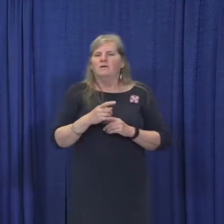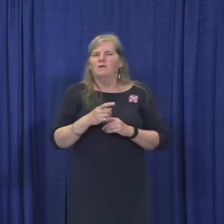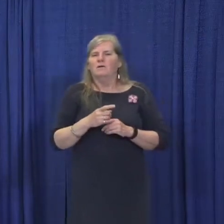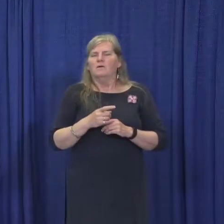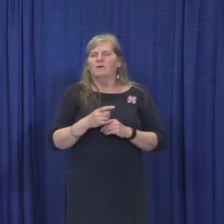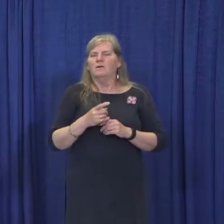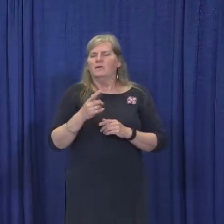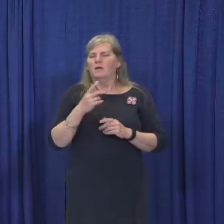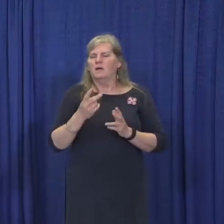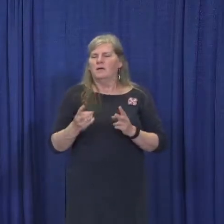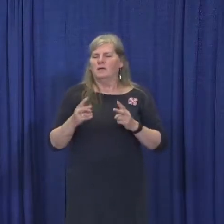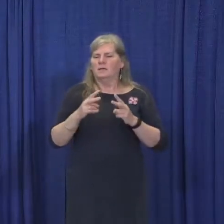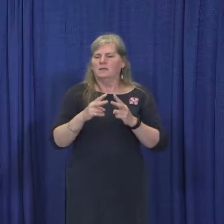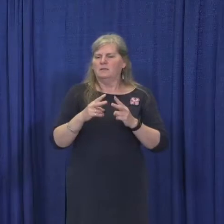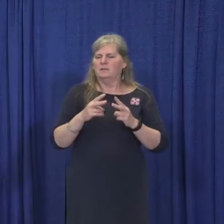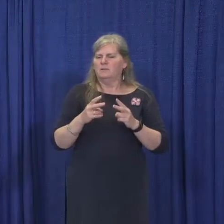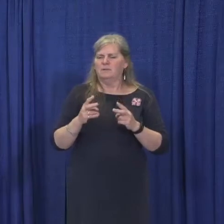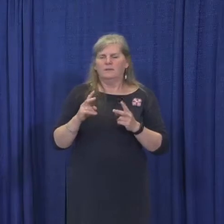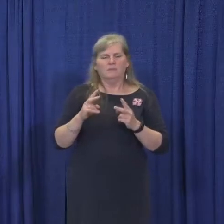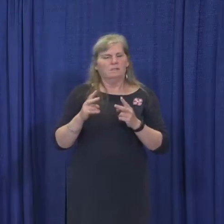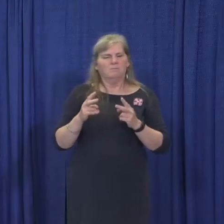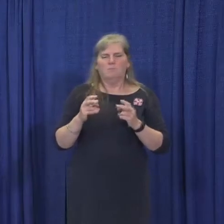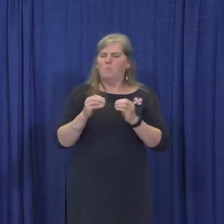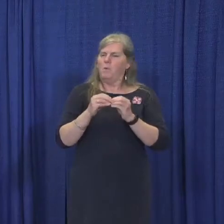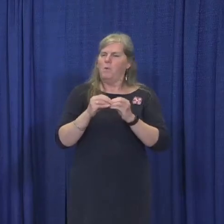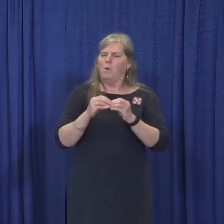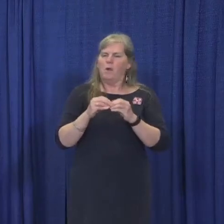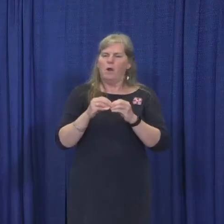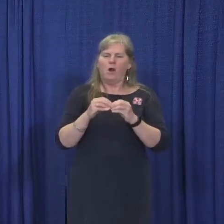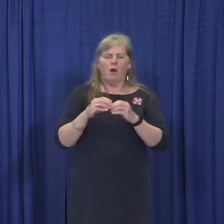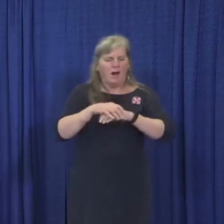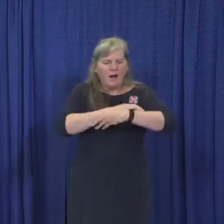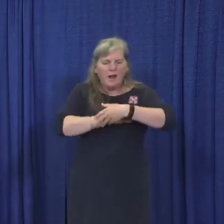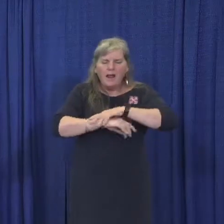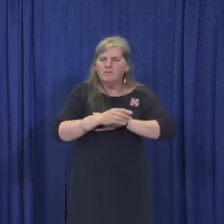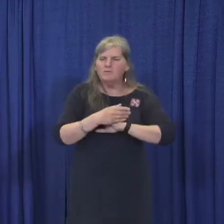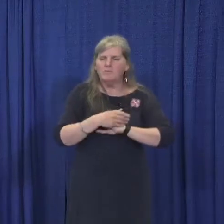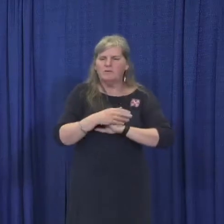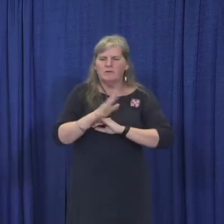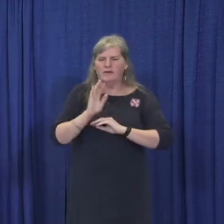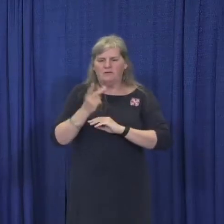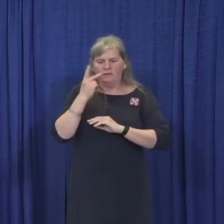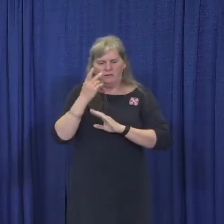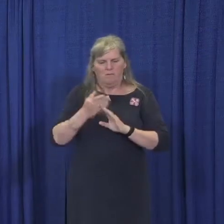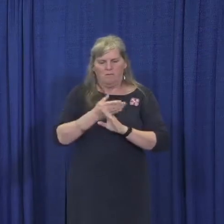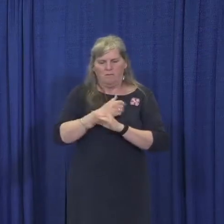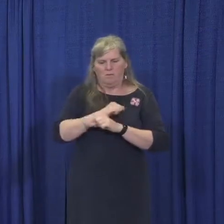was mentioned but what does doubling up efforts mean? We've never seen as many cases